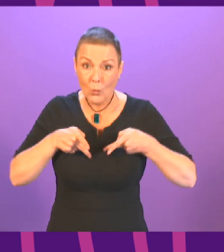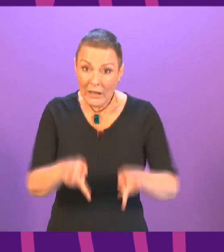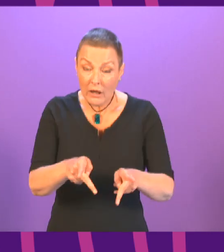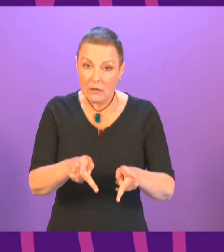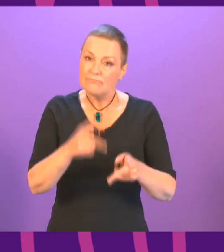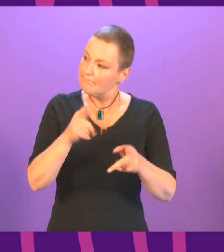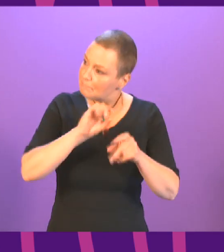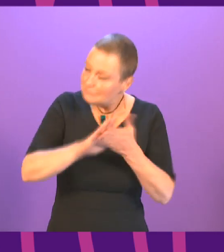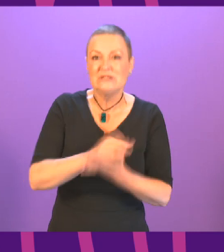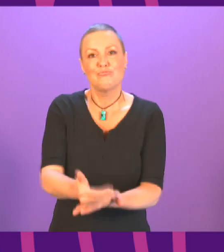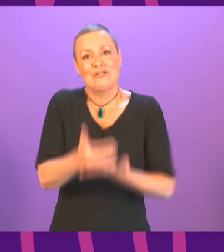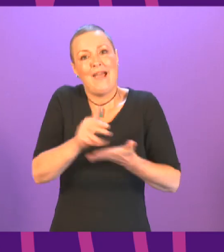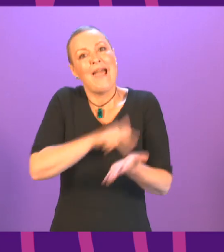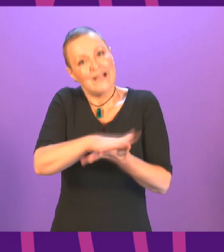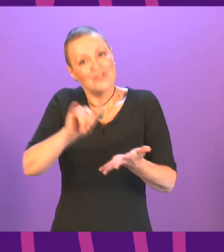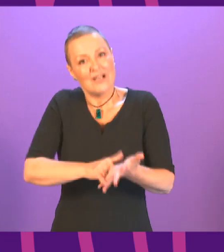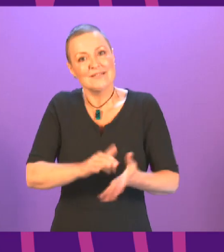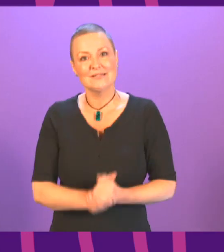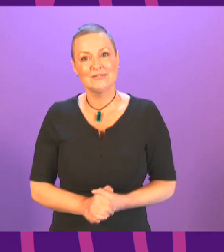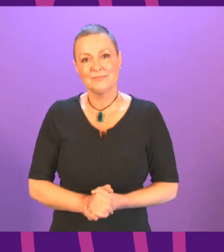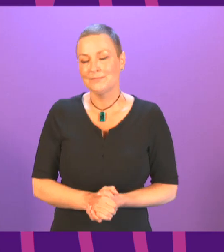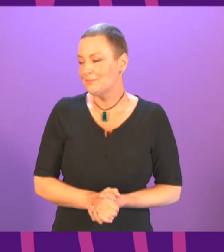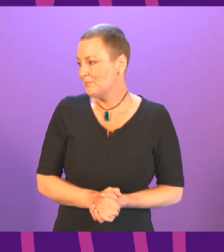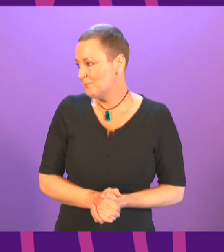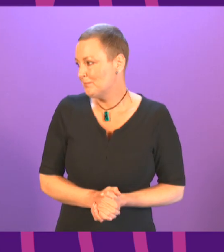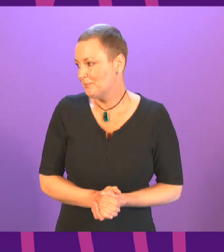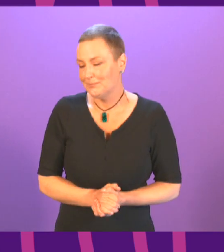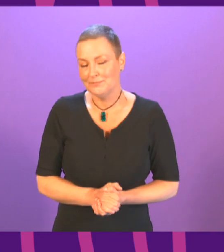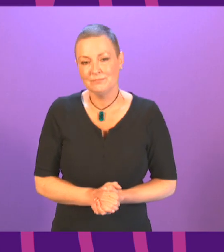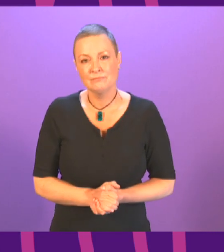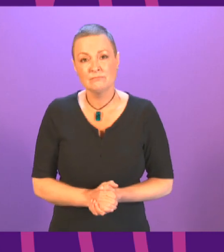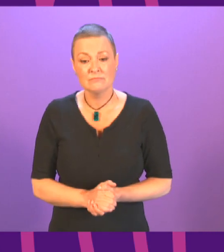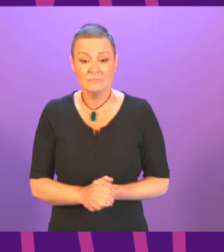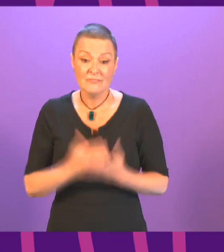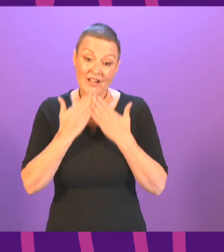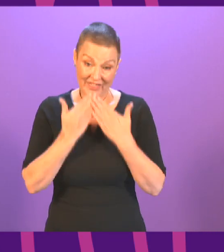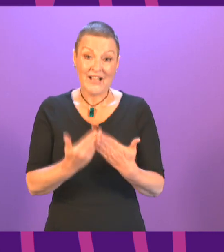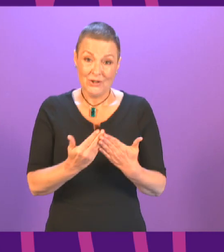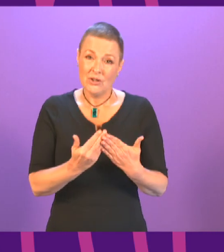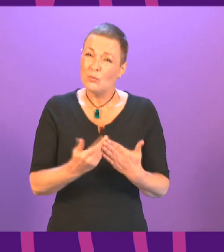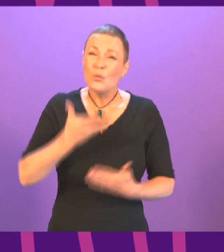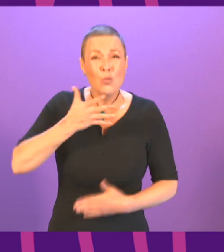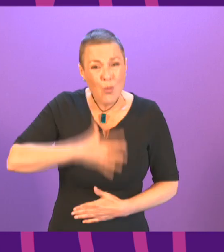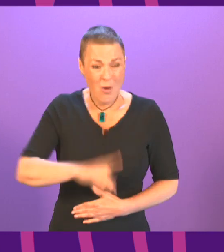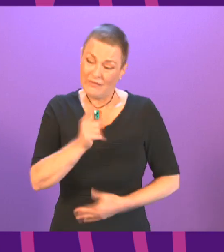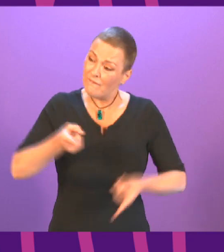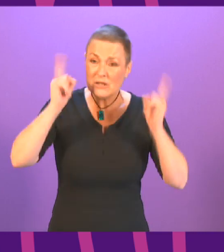in a way that will protect the national health service. Richard Leonard: We simply want the First Minister to listen